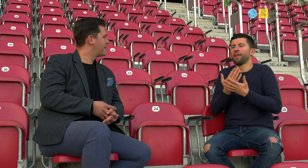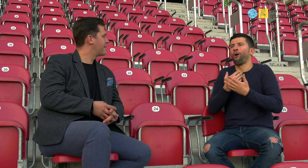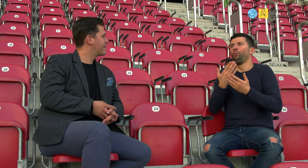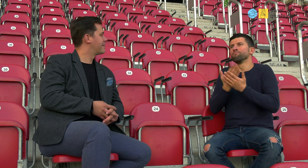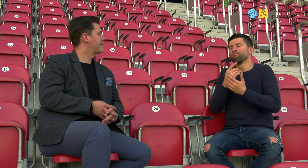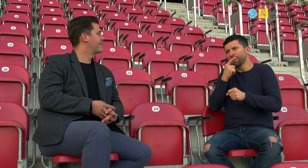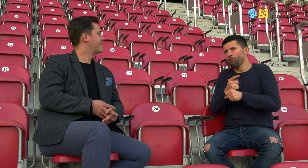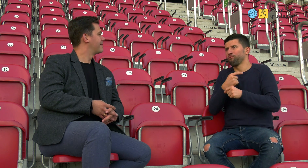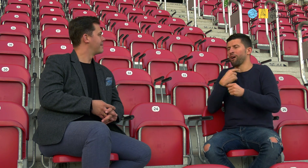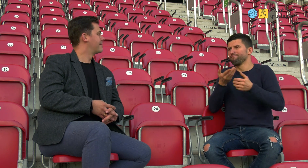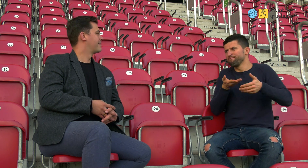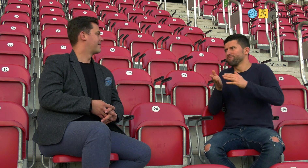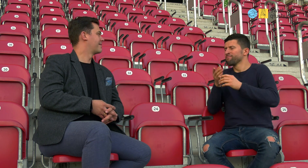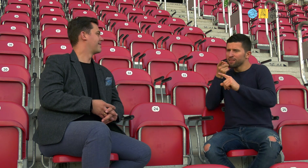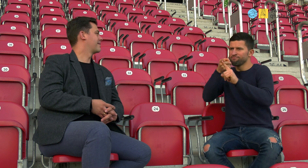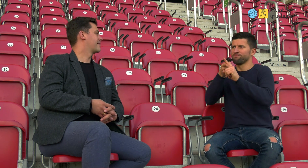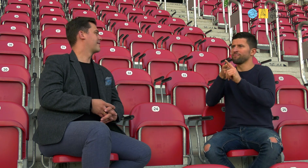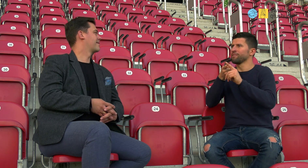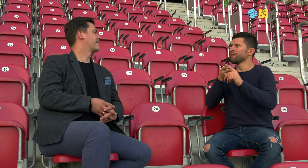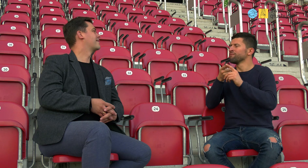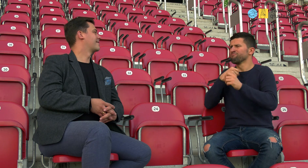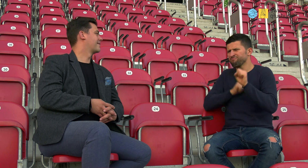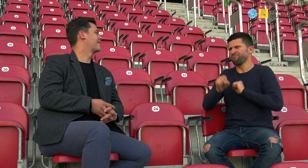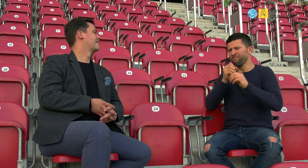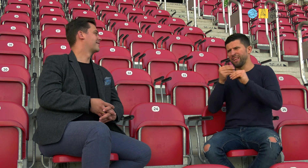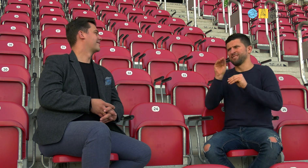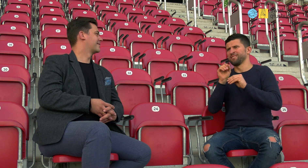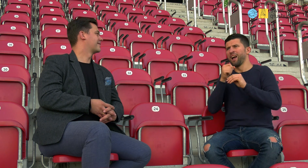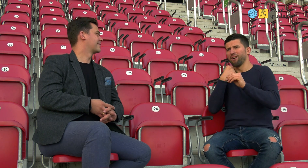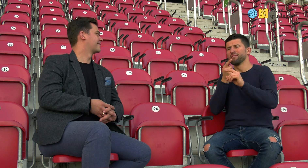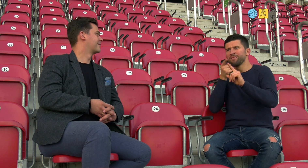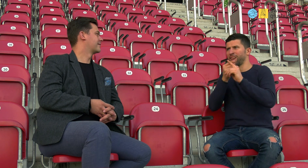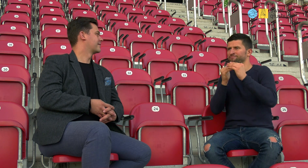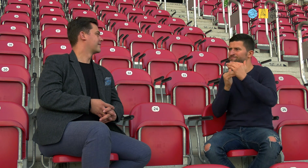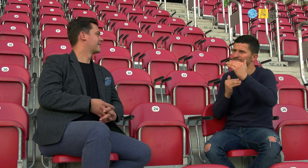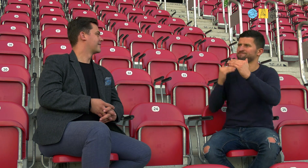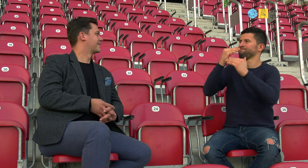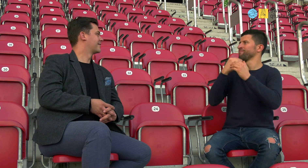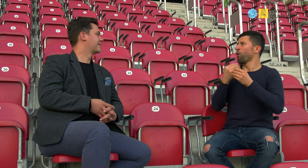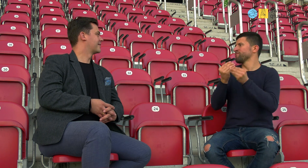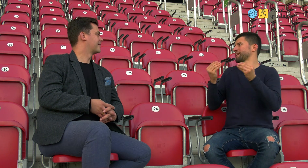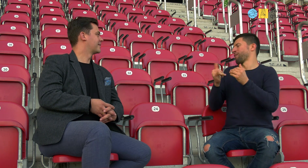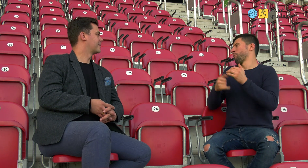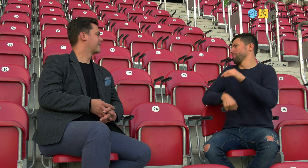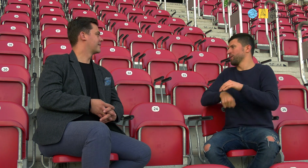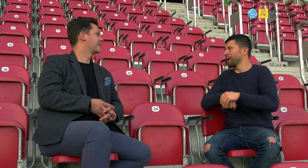That's why I decided to to go in this direction. I started practicing to develop as a soccer player.